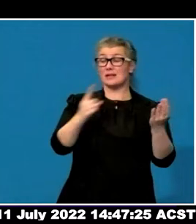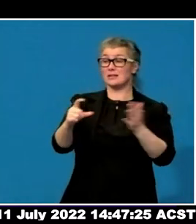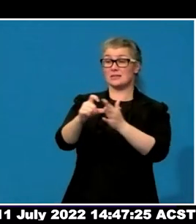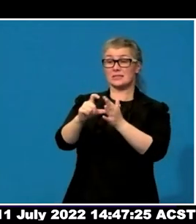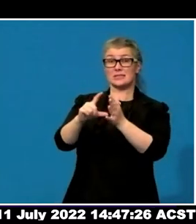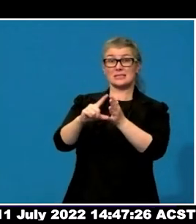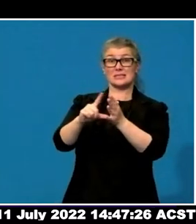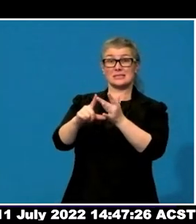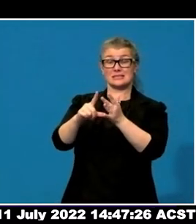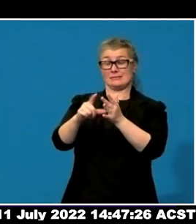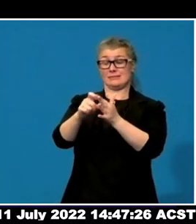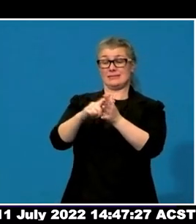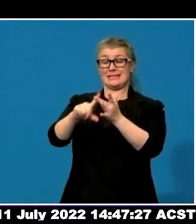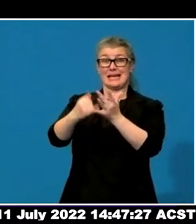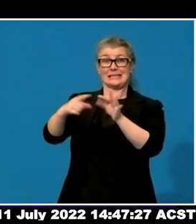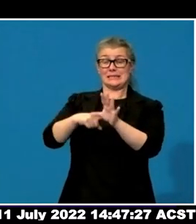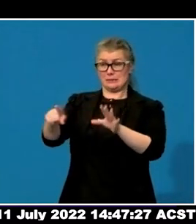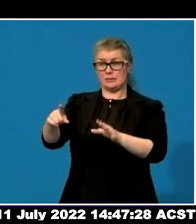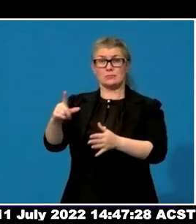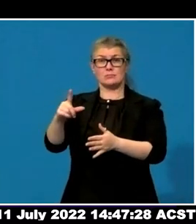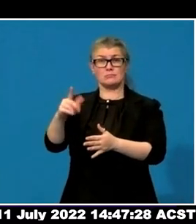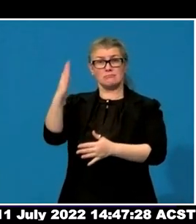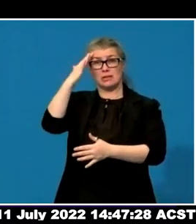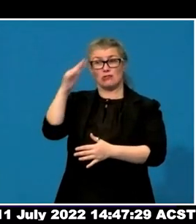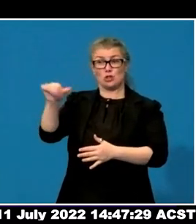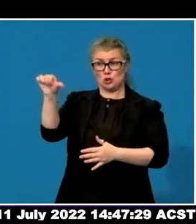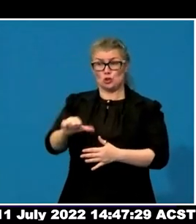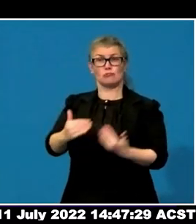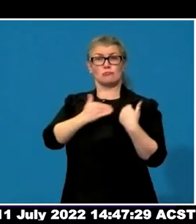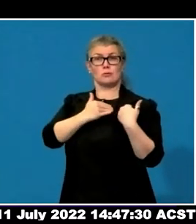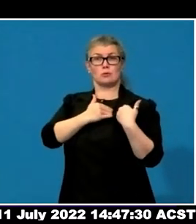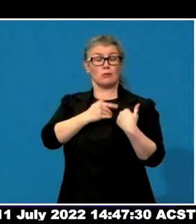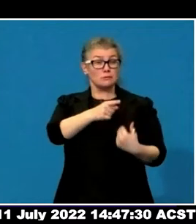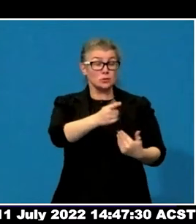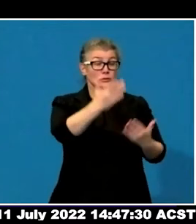It was with a complete - without complete regard for how it is that his care and his